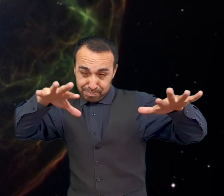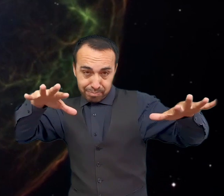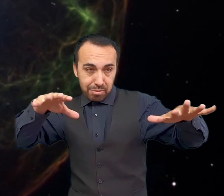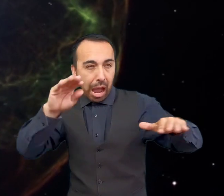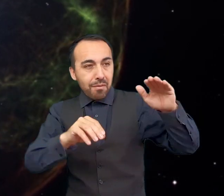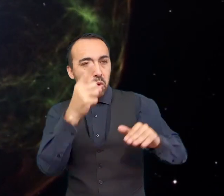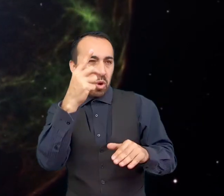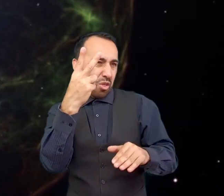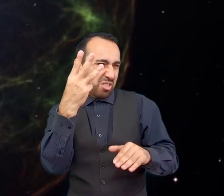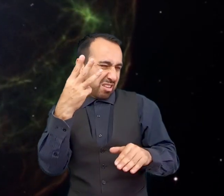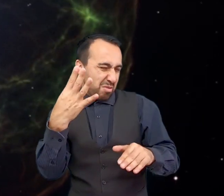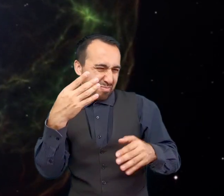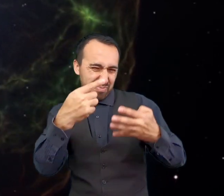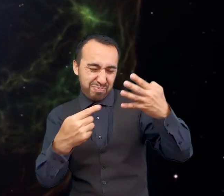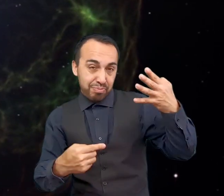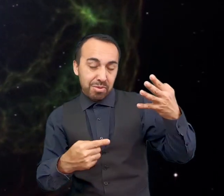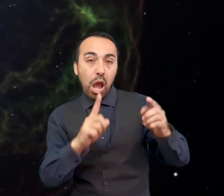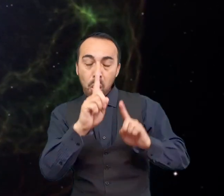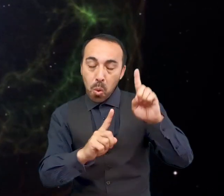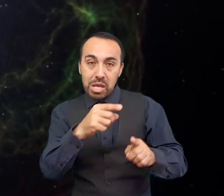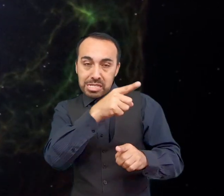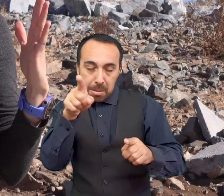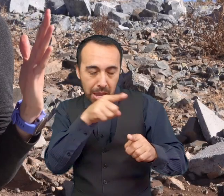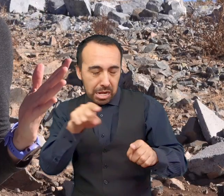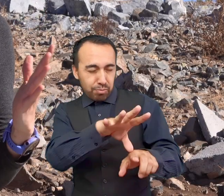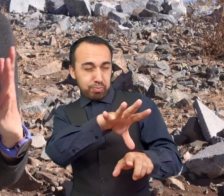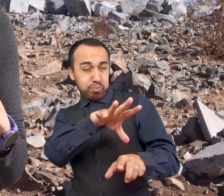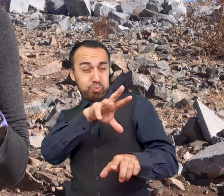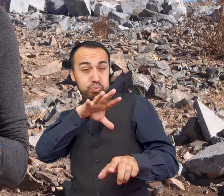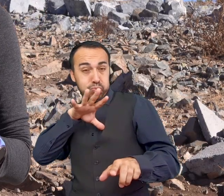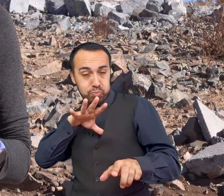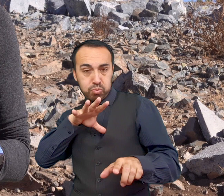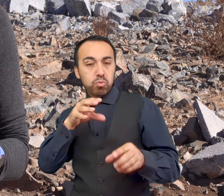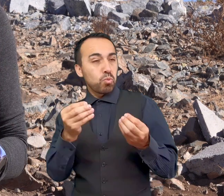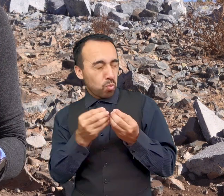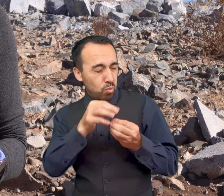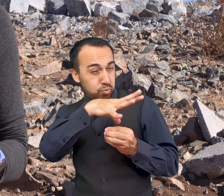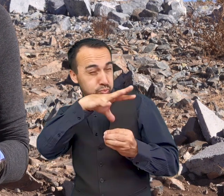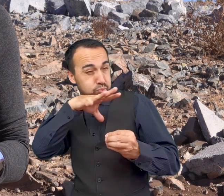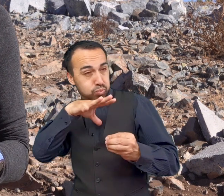The first key to the division of supernovae is the presence or absence of hydrogen.